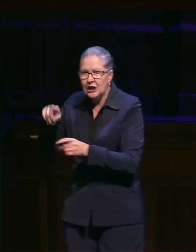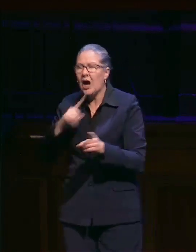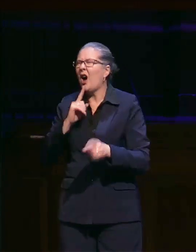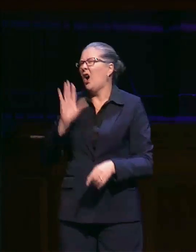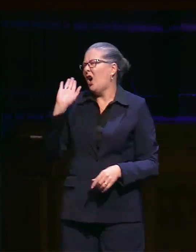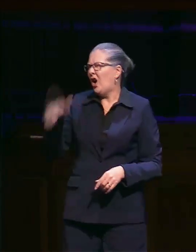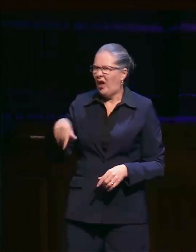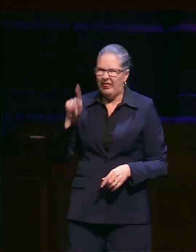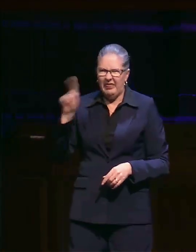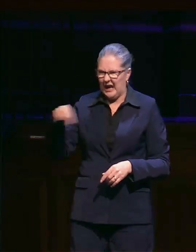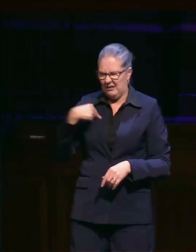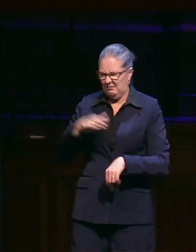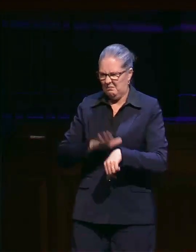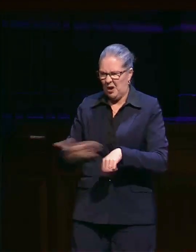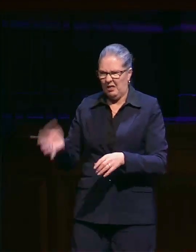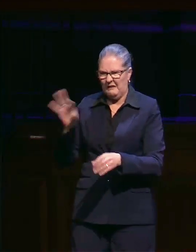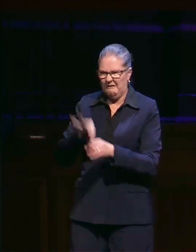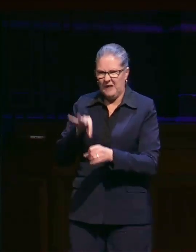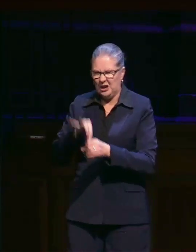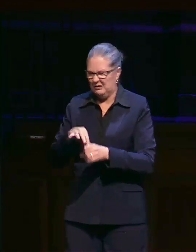don't think I'll bother voting it doesn't really have anything to do with